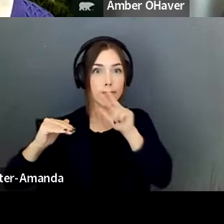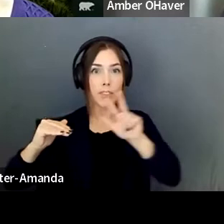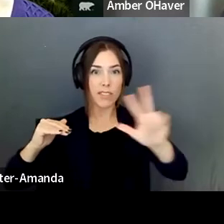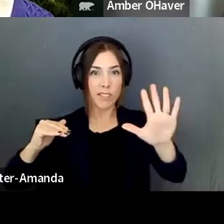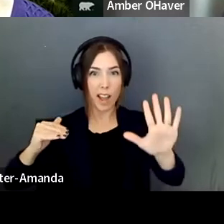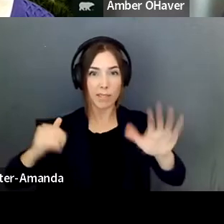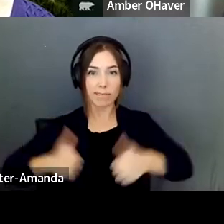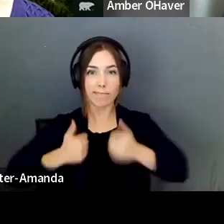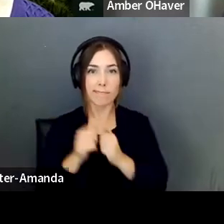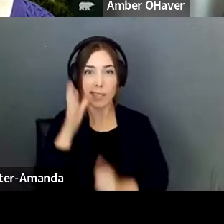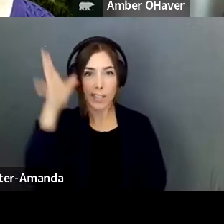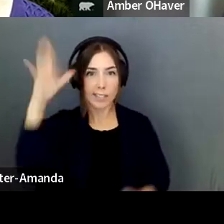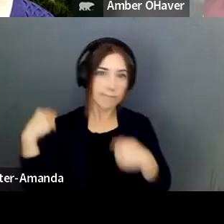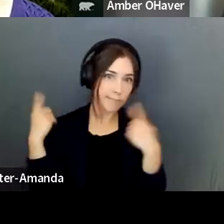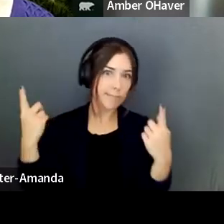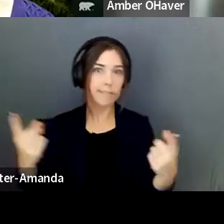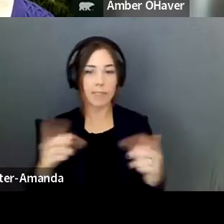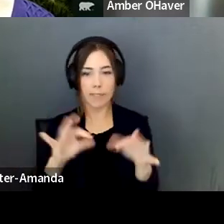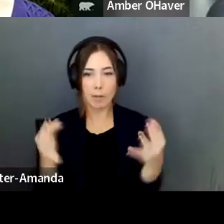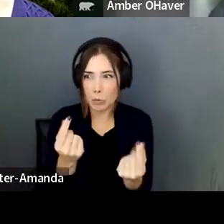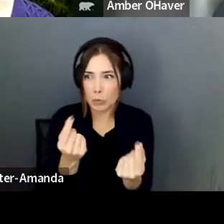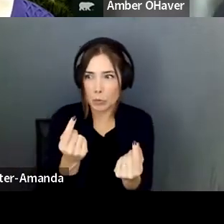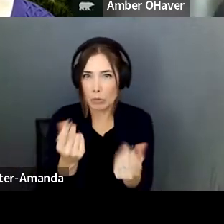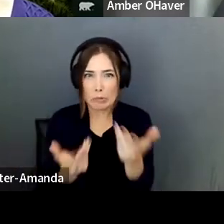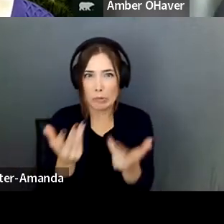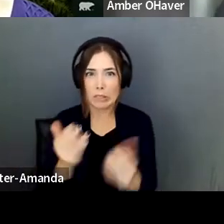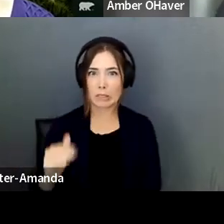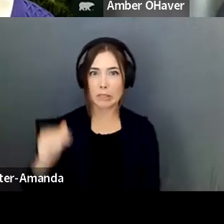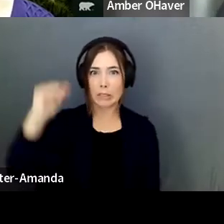doesn't know what to do as they get older and never heard of independent living because